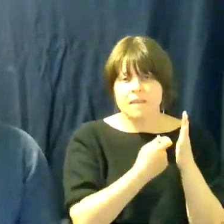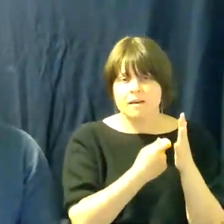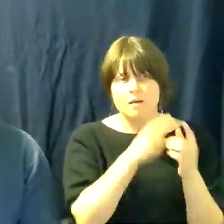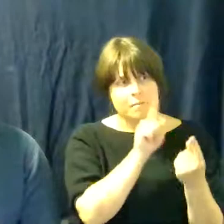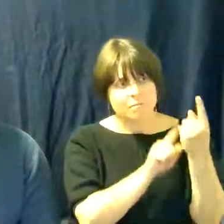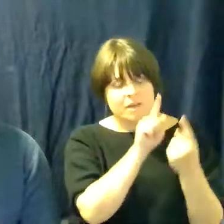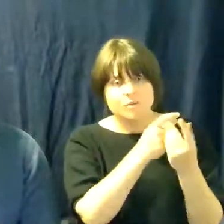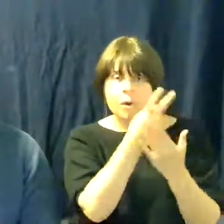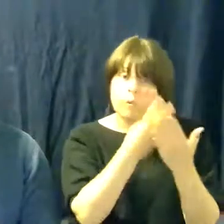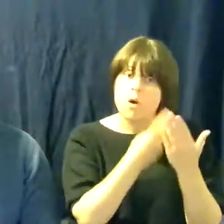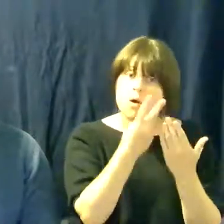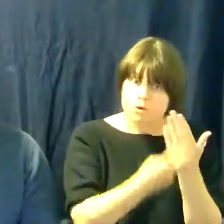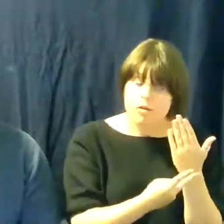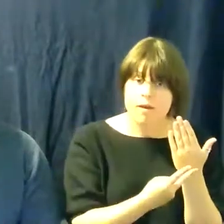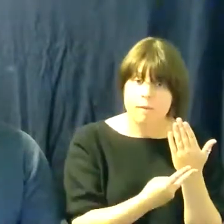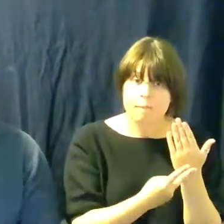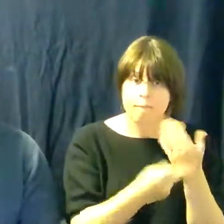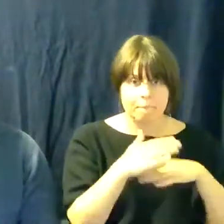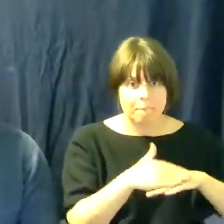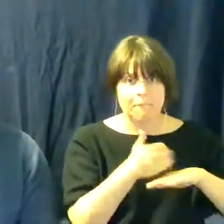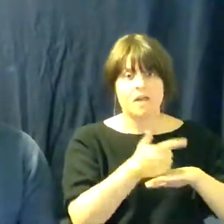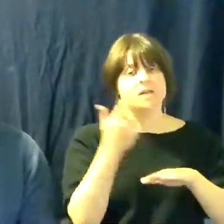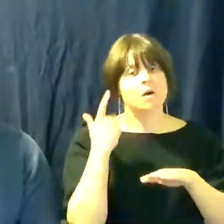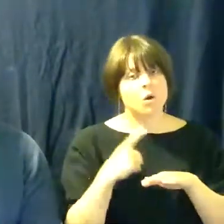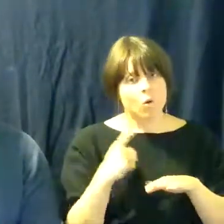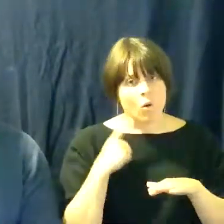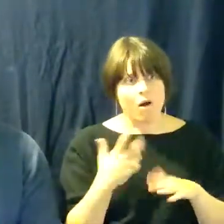me support my peers to build skills and confidence.